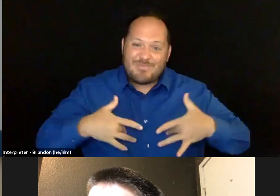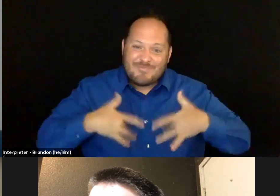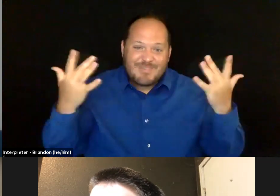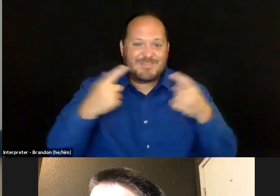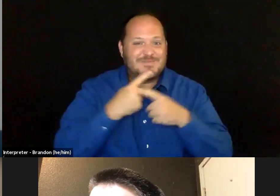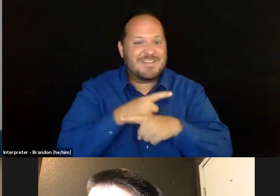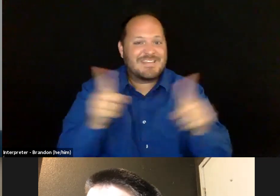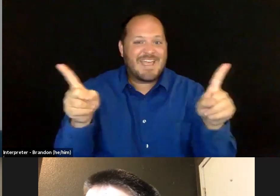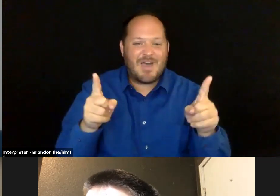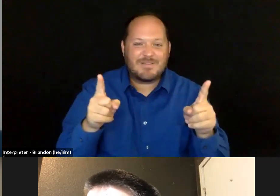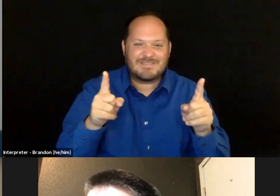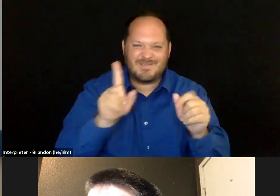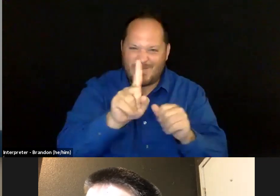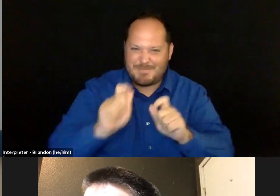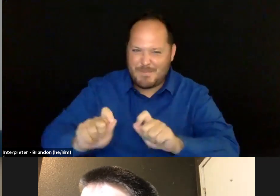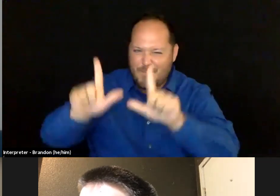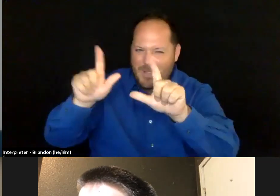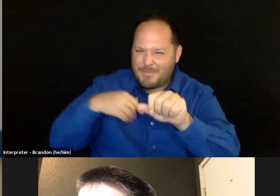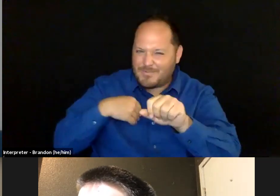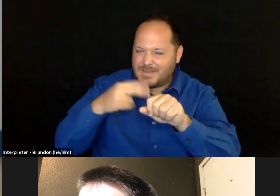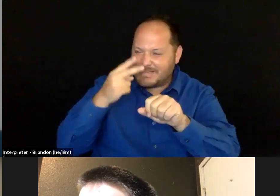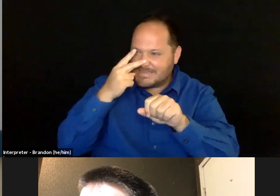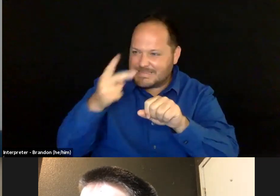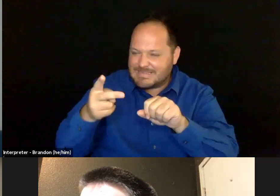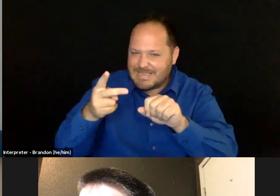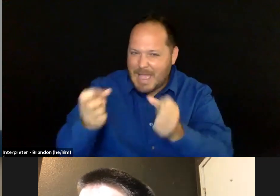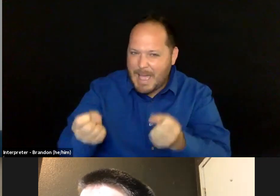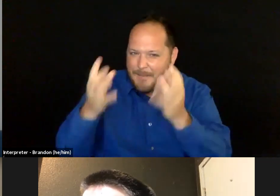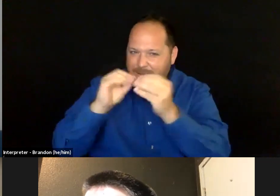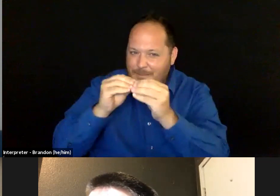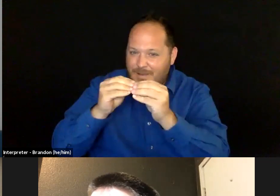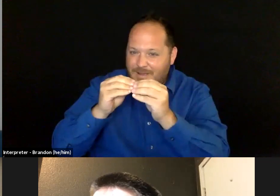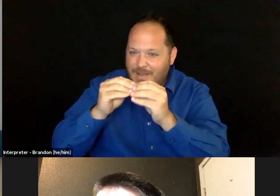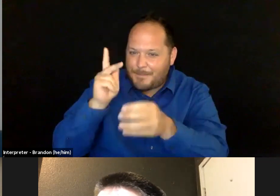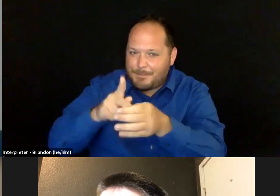The Civil Rights Act was the foundation of the recent Supreme Court win for LGBTQ people.